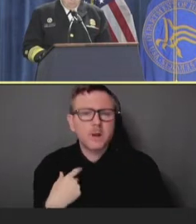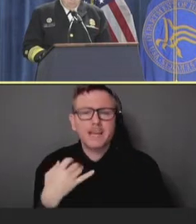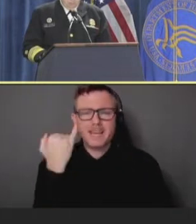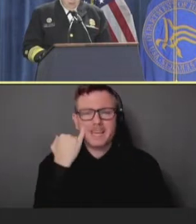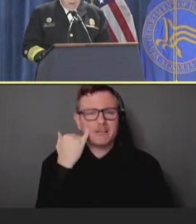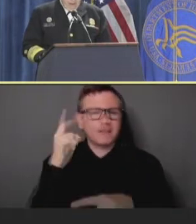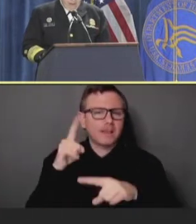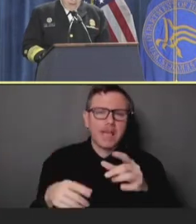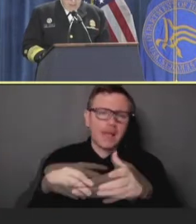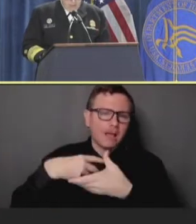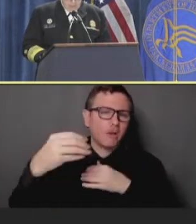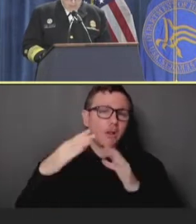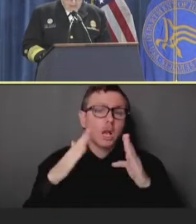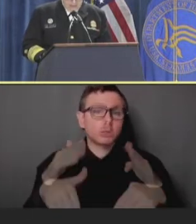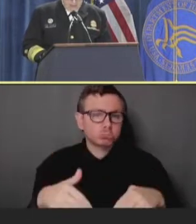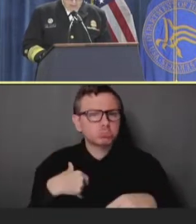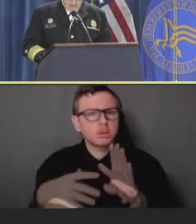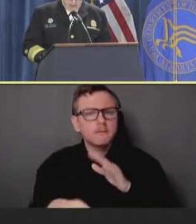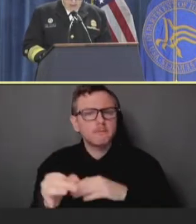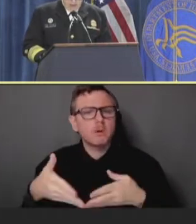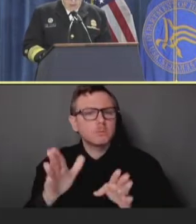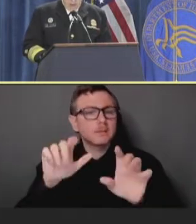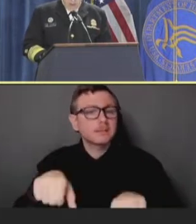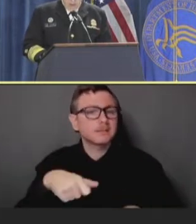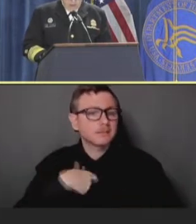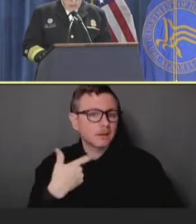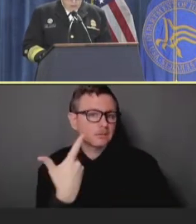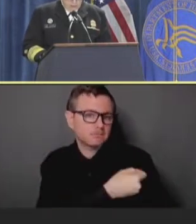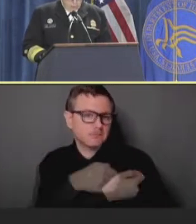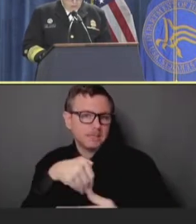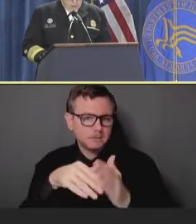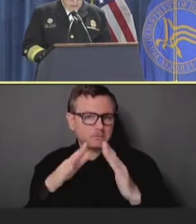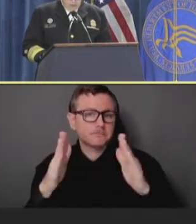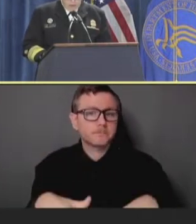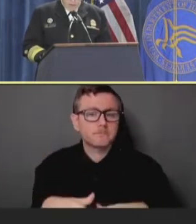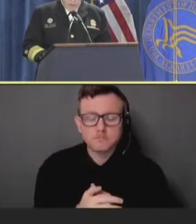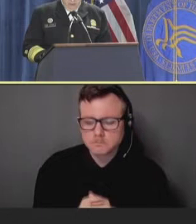And to supplement vaccine protection, the Centers for Disease Control and Prevention